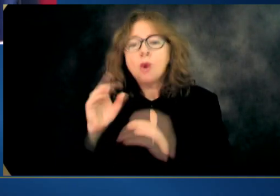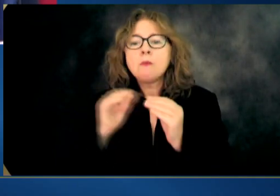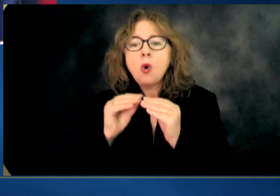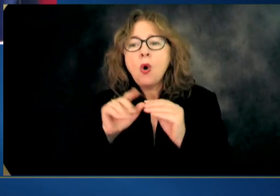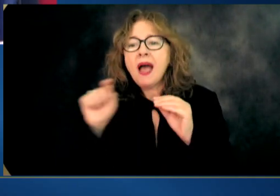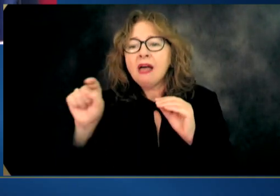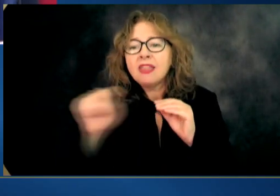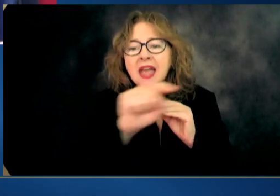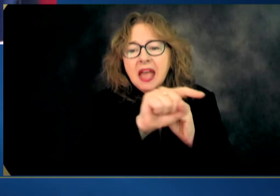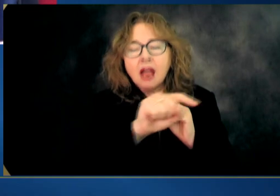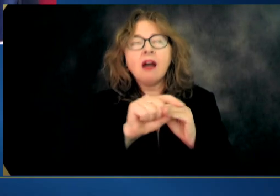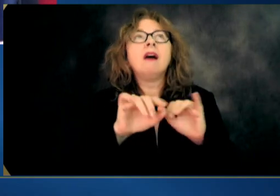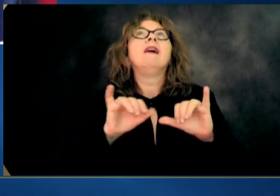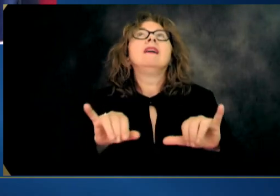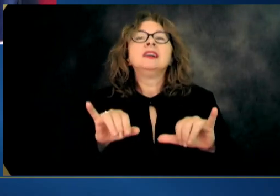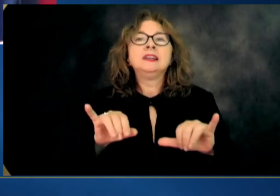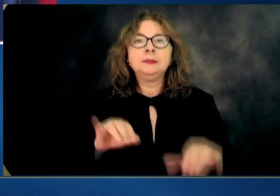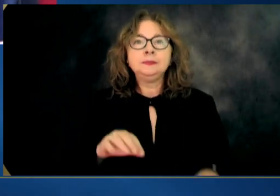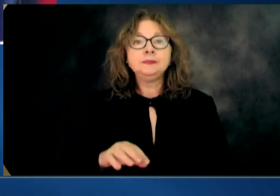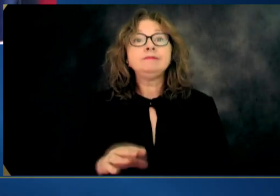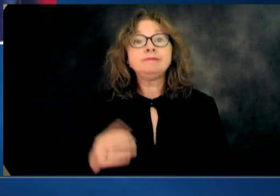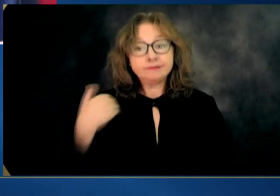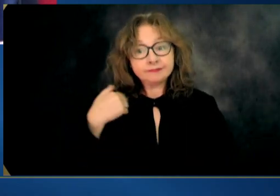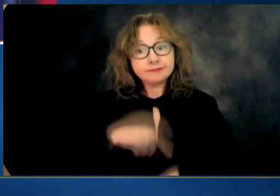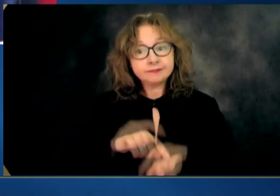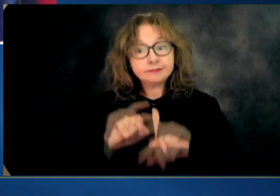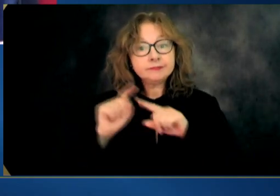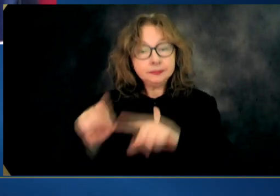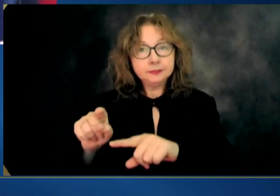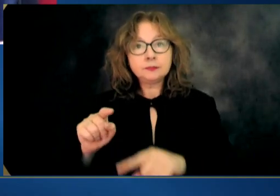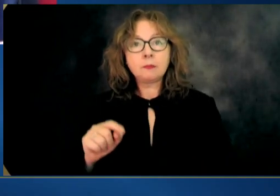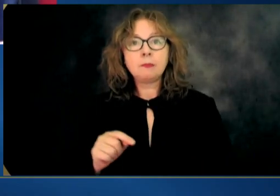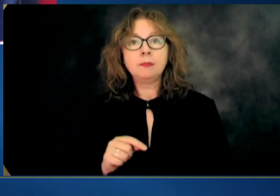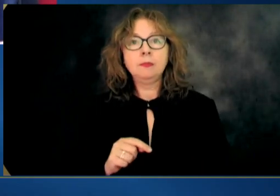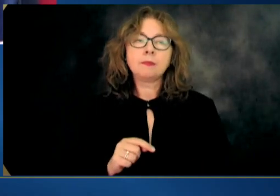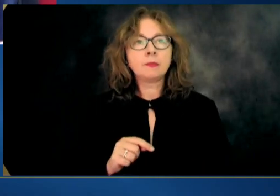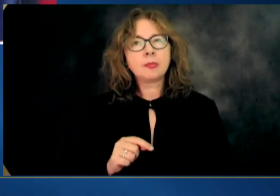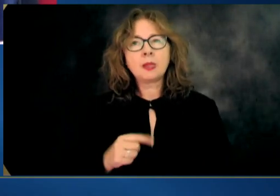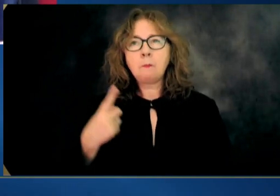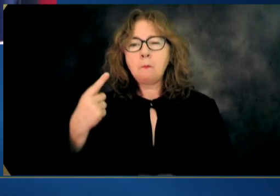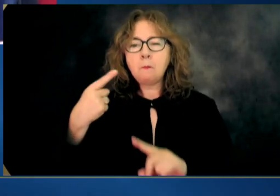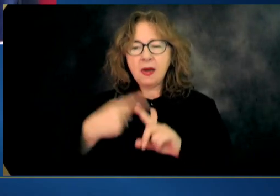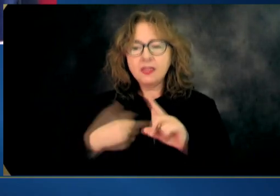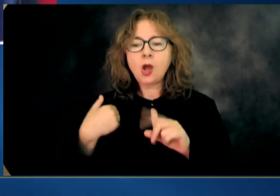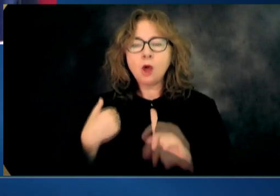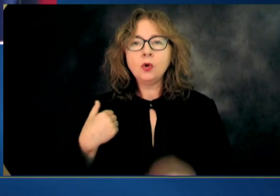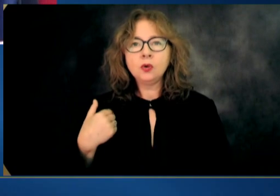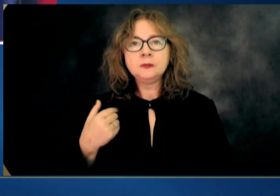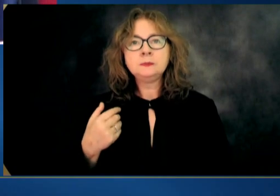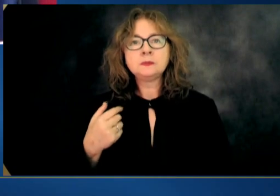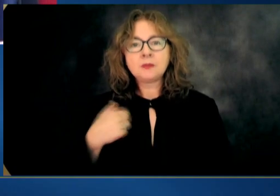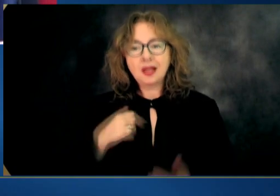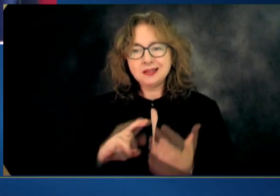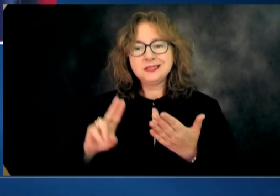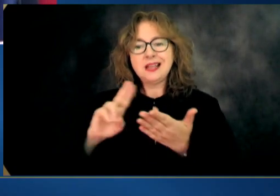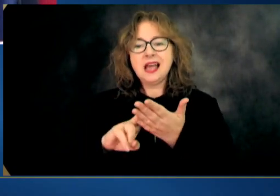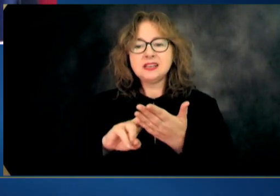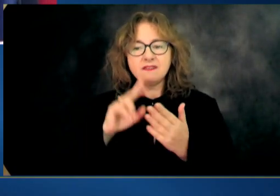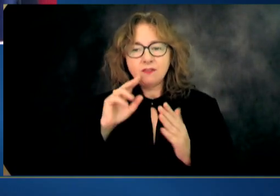Just on this last visit about a month ago, I signed up to this pilot program between the Sickle